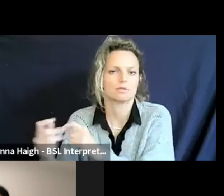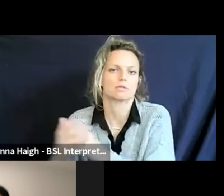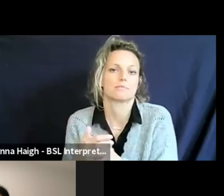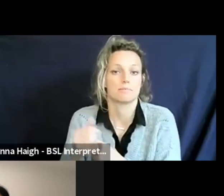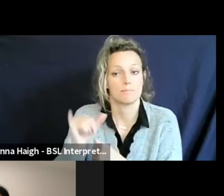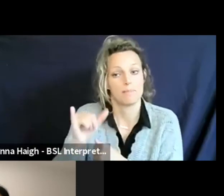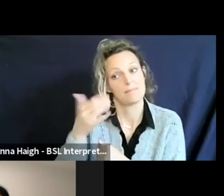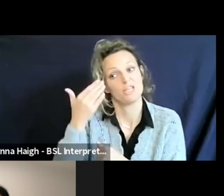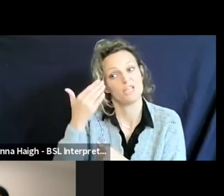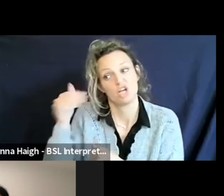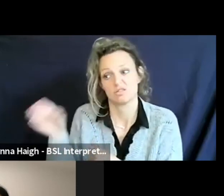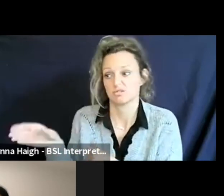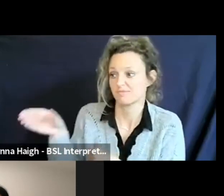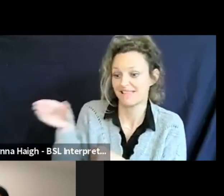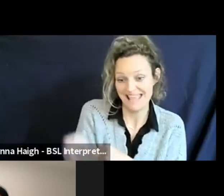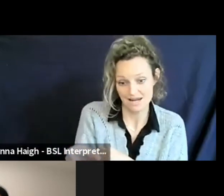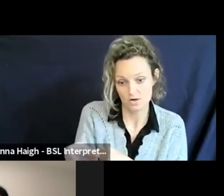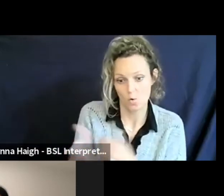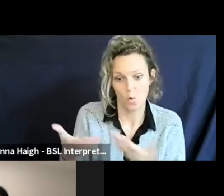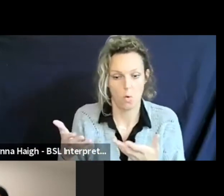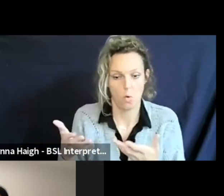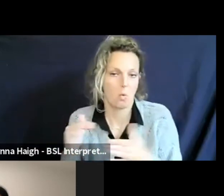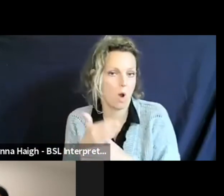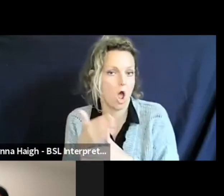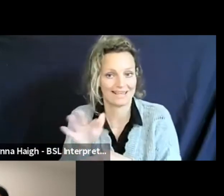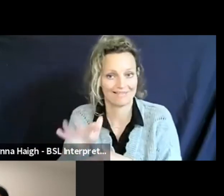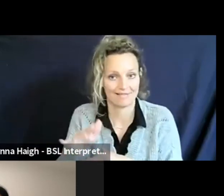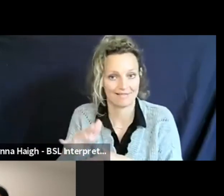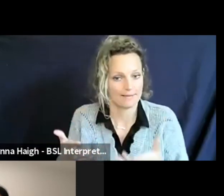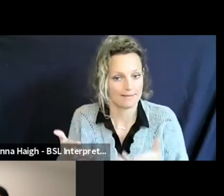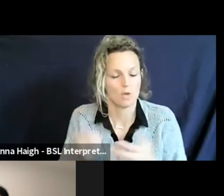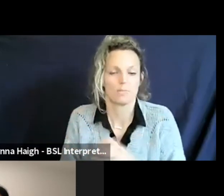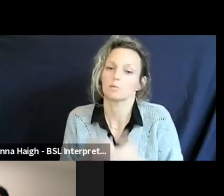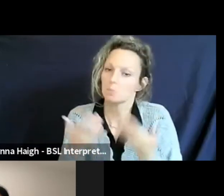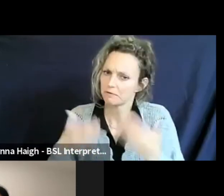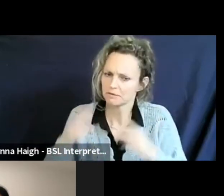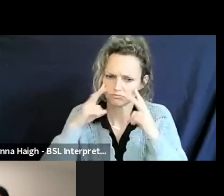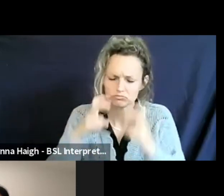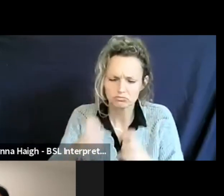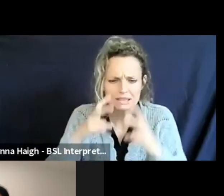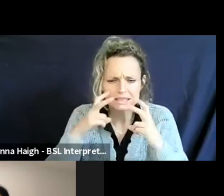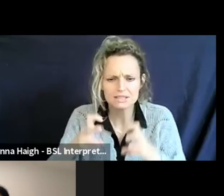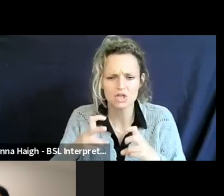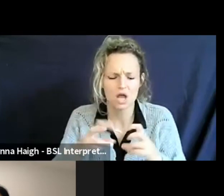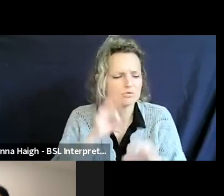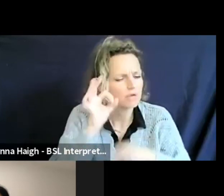year-and-a-half we have been working as an HR team to try and understand what problems colleagues are facing when they need to have adjustments.